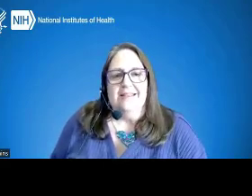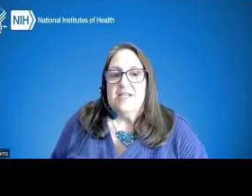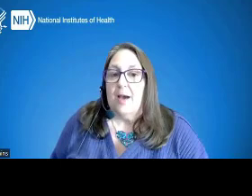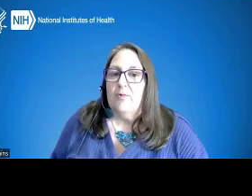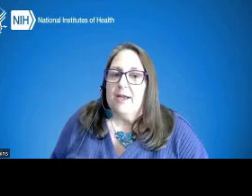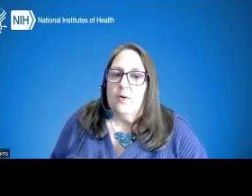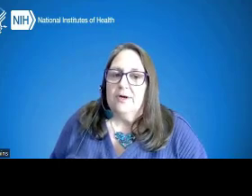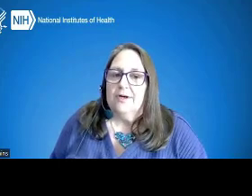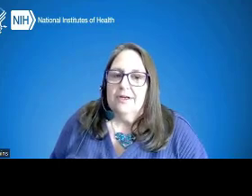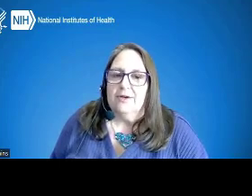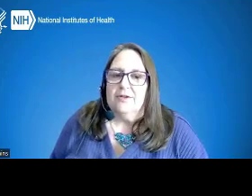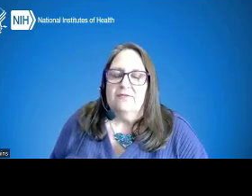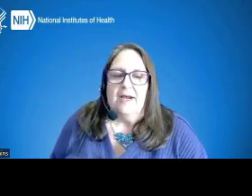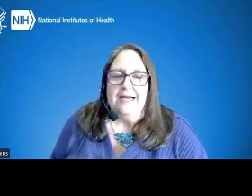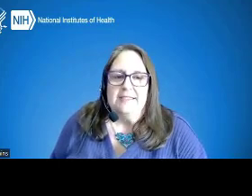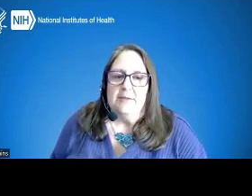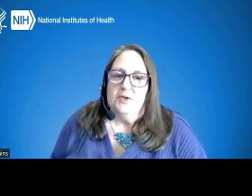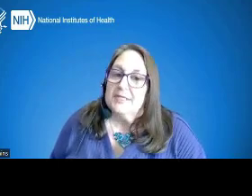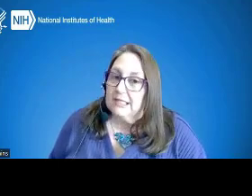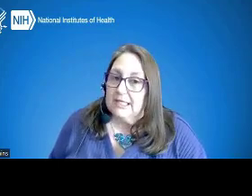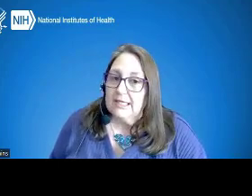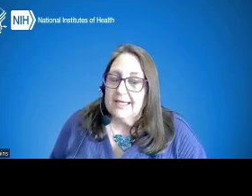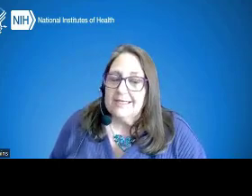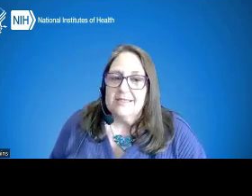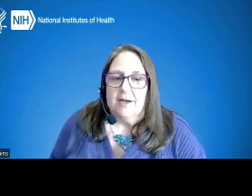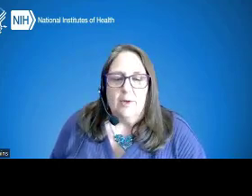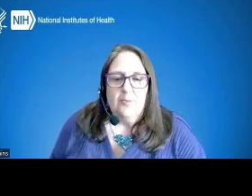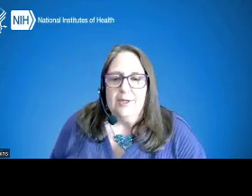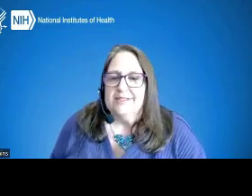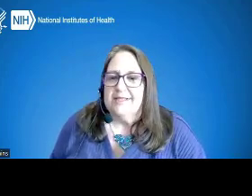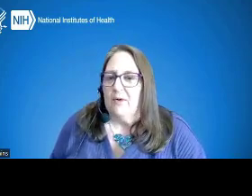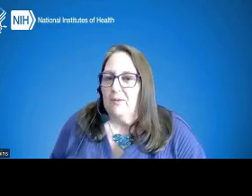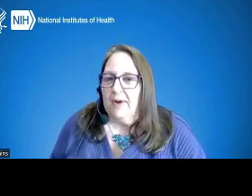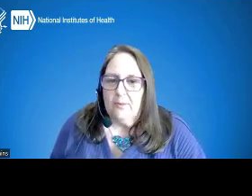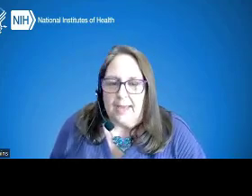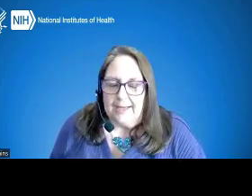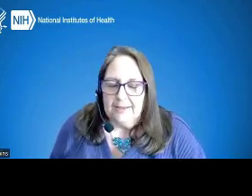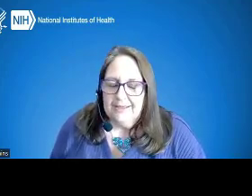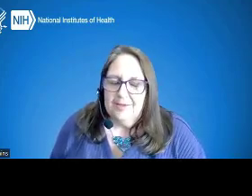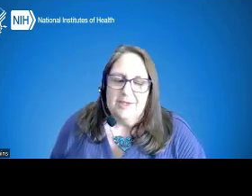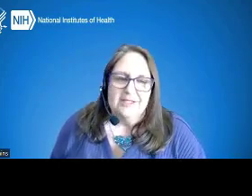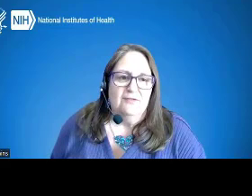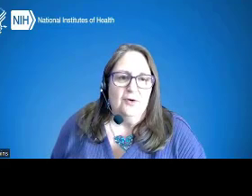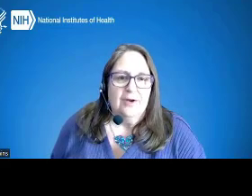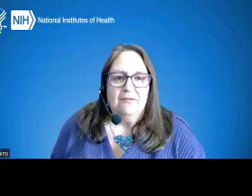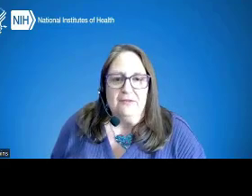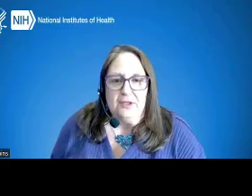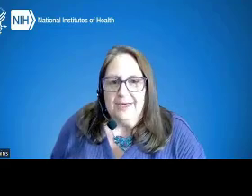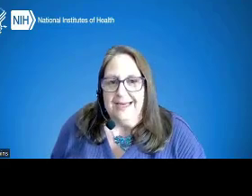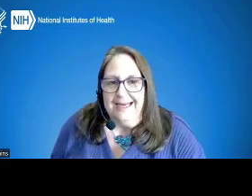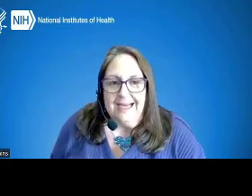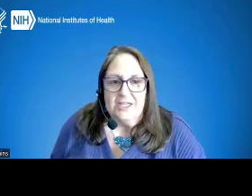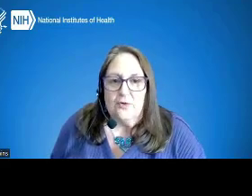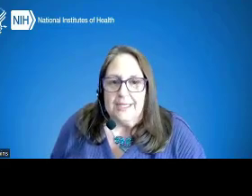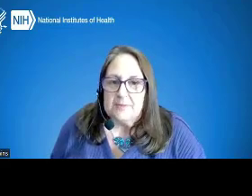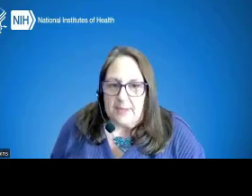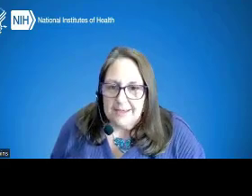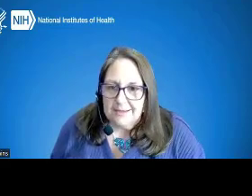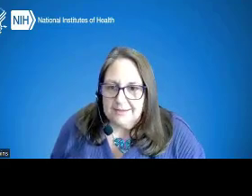In the top-right corner, you'll find some utility links, and I want to point this out right away because if you're not fluent in NIH-grant-speak,